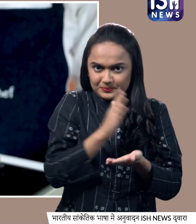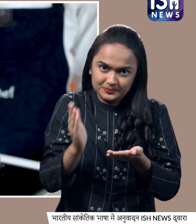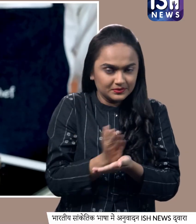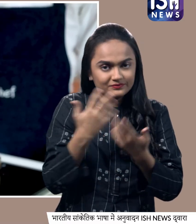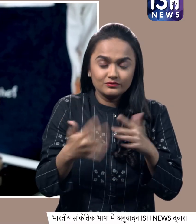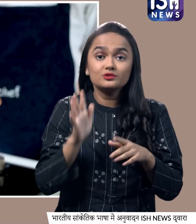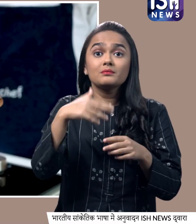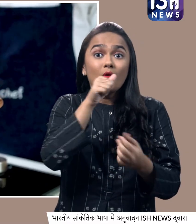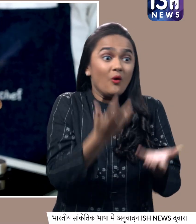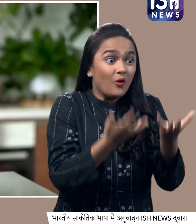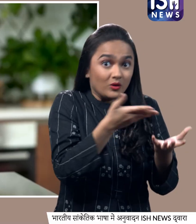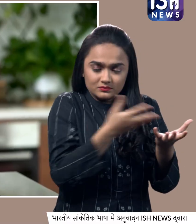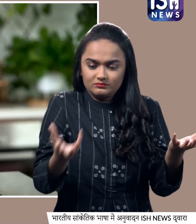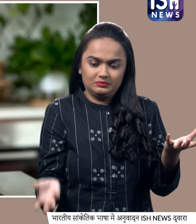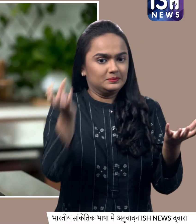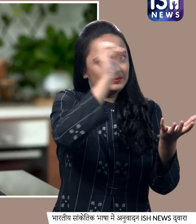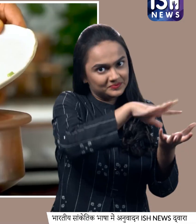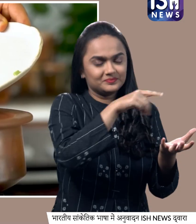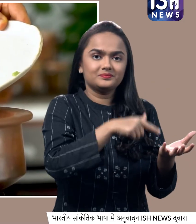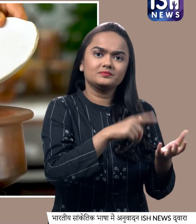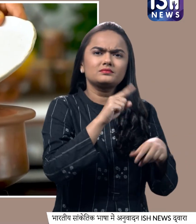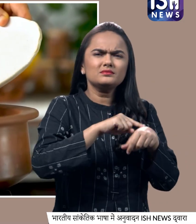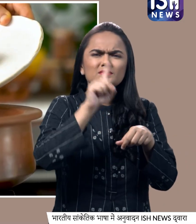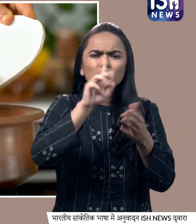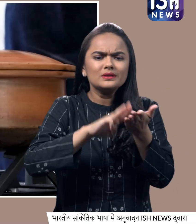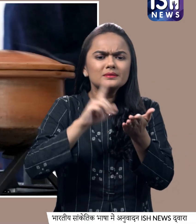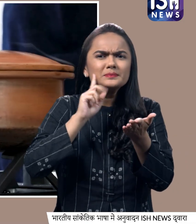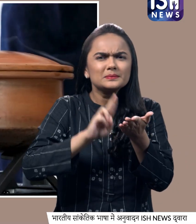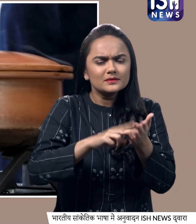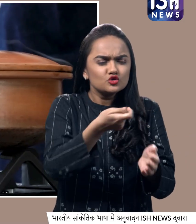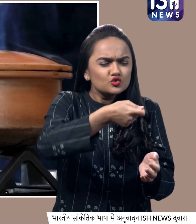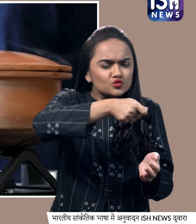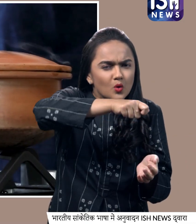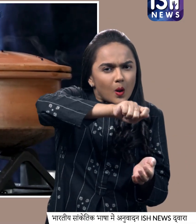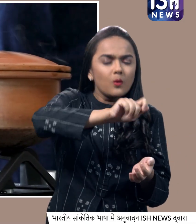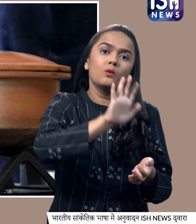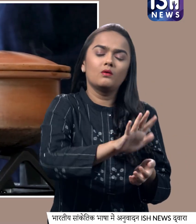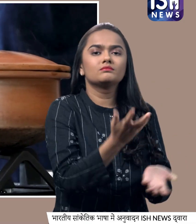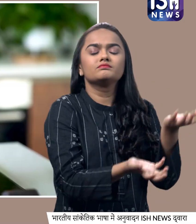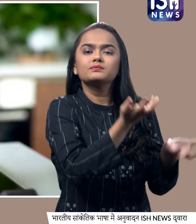Now add it to boiling water and allow it to boil for 1 min on a low flame